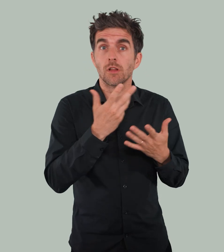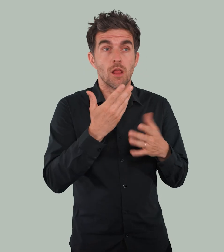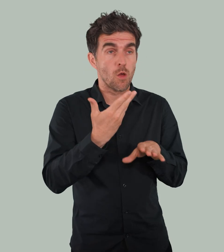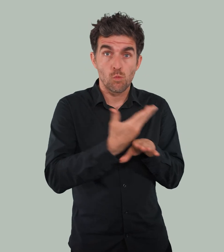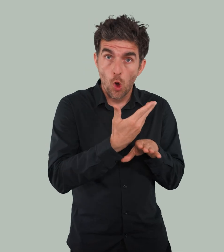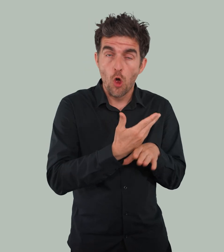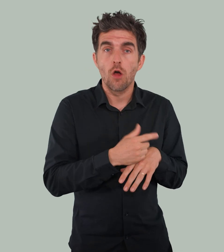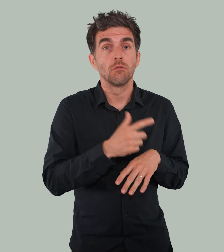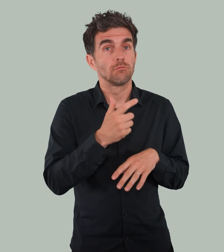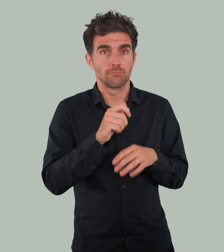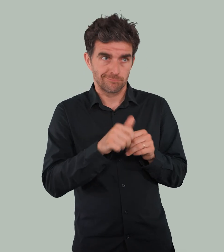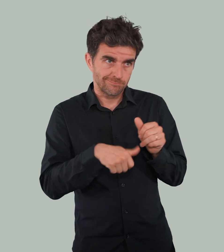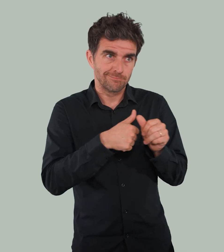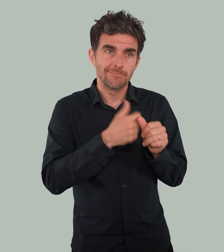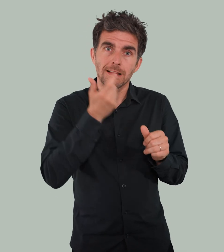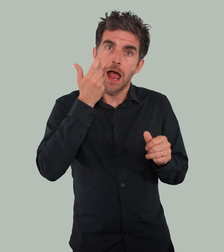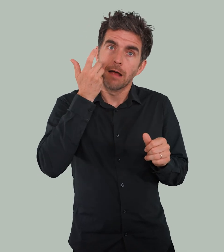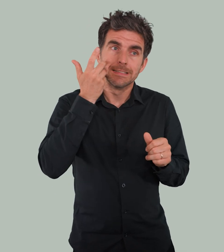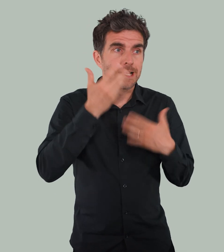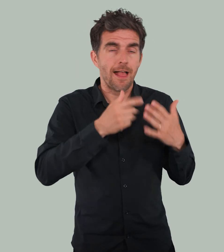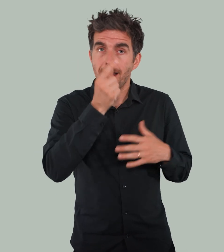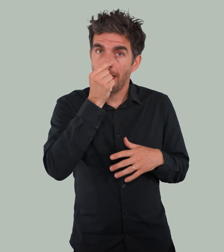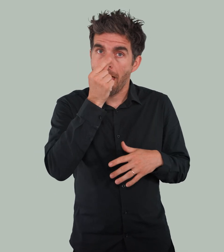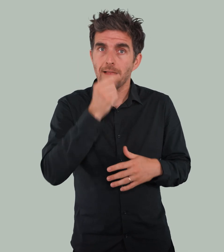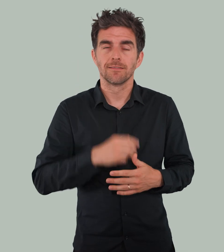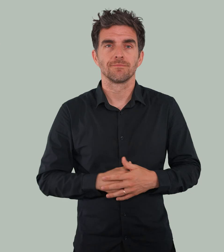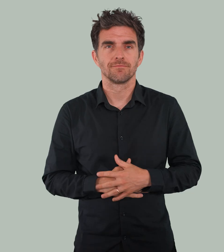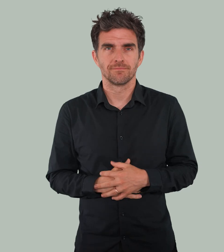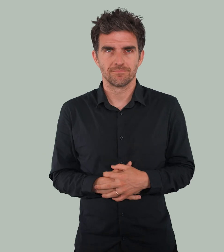in employment, and assisting with daily living activities.